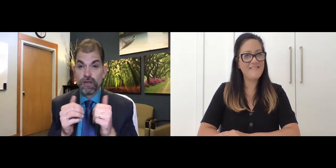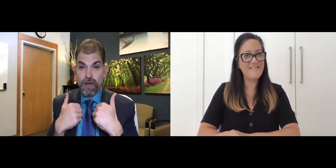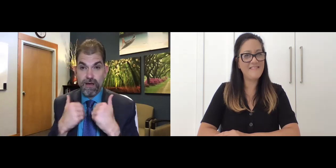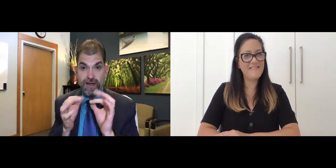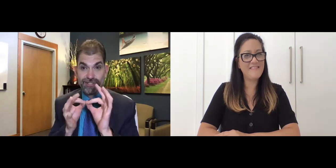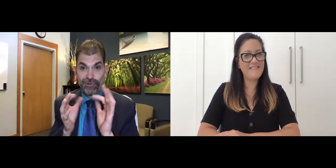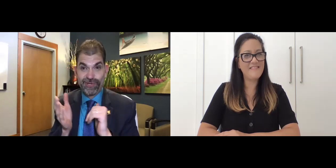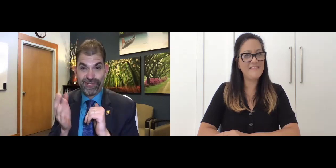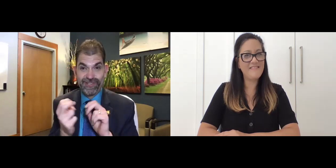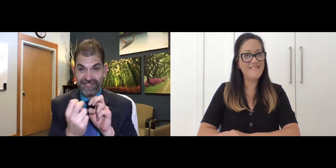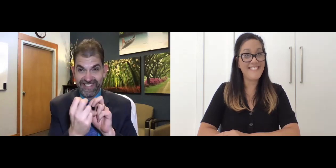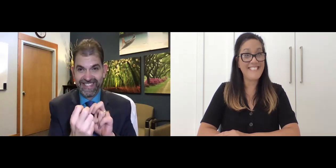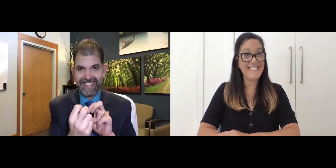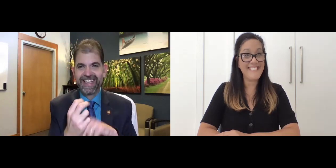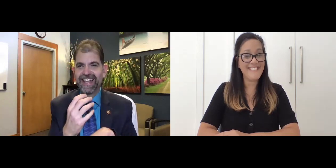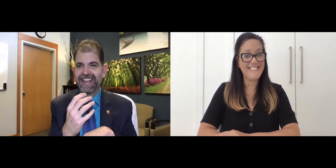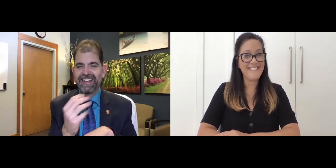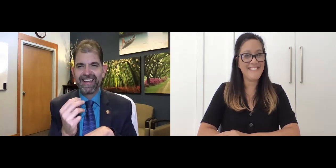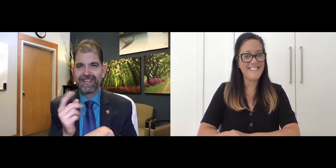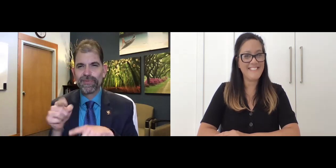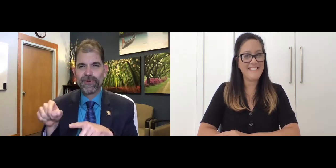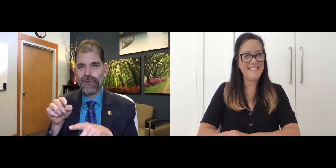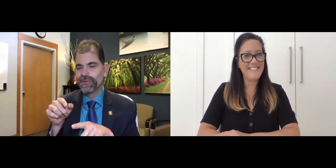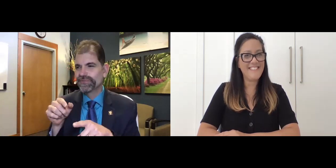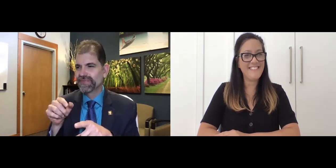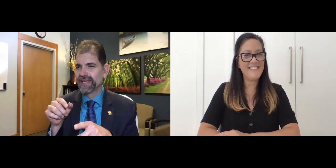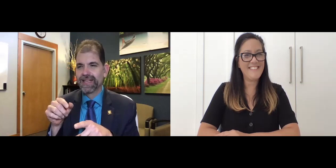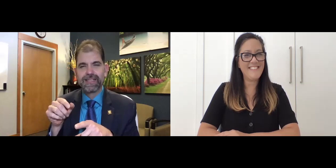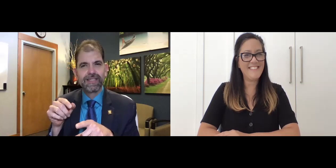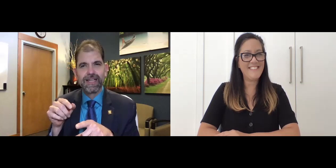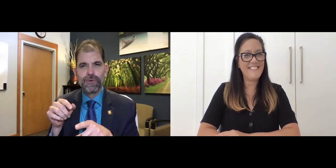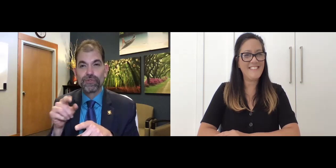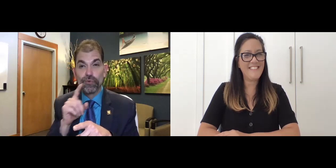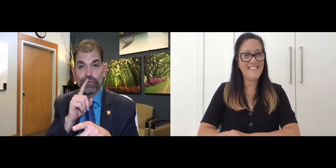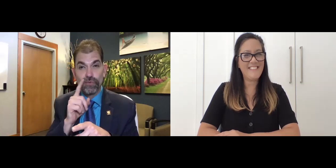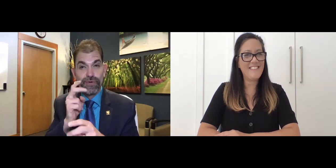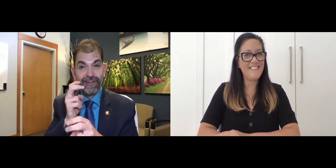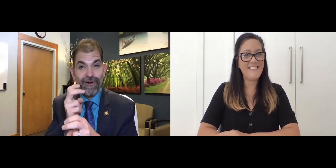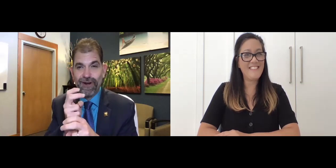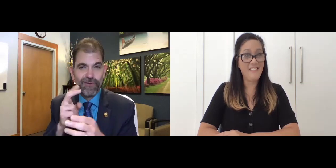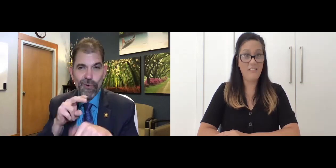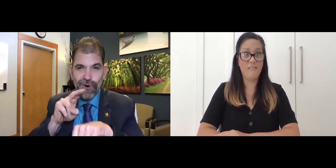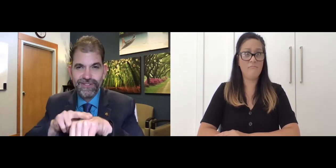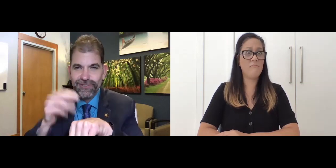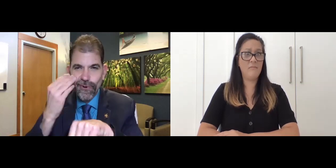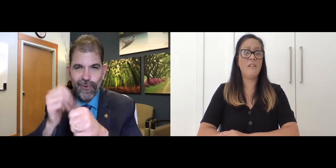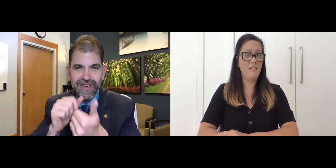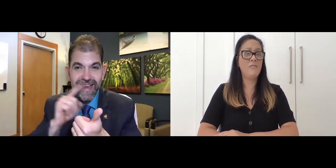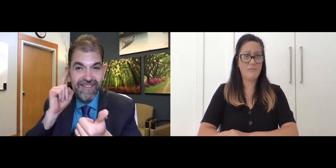When I think back on that, we did have the interpreter of course. Still